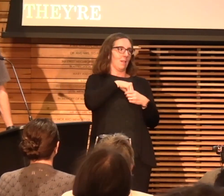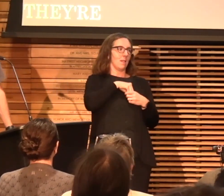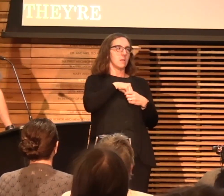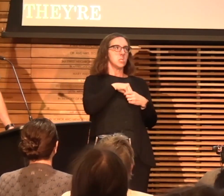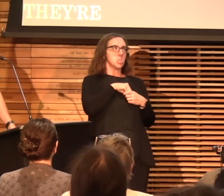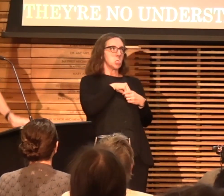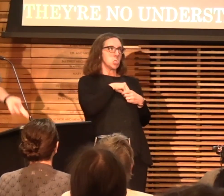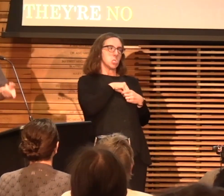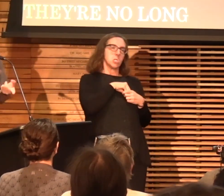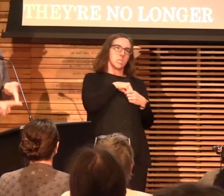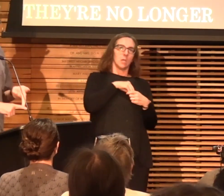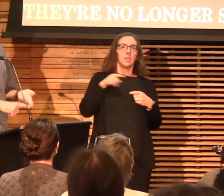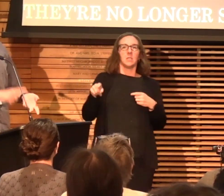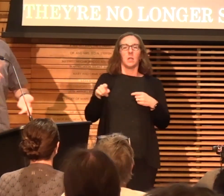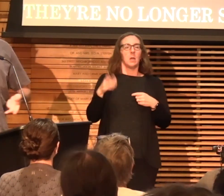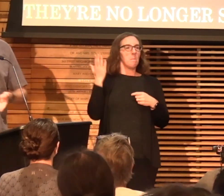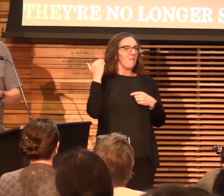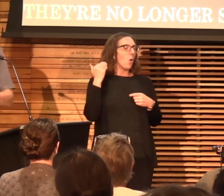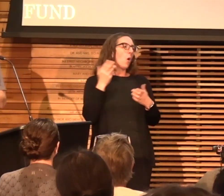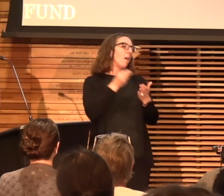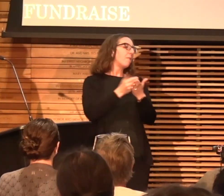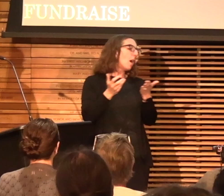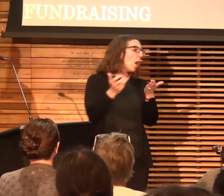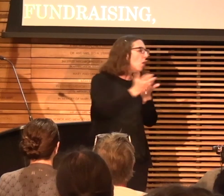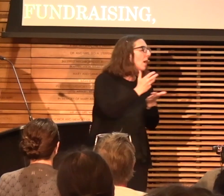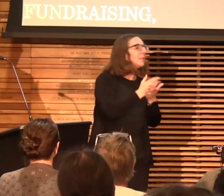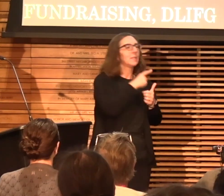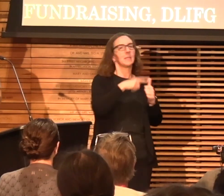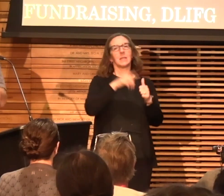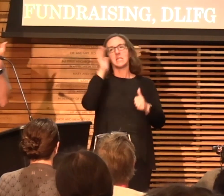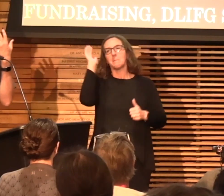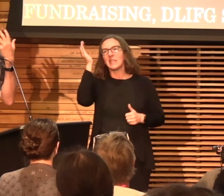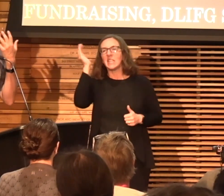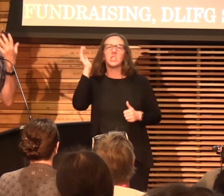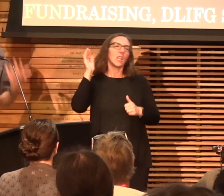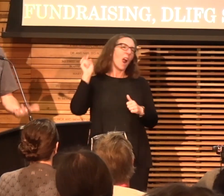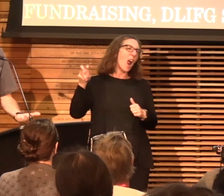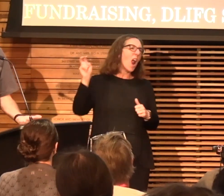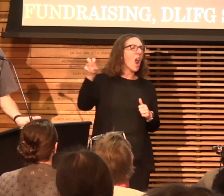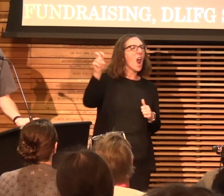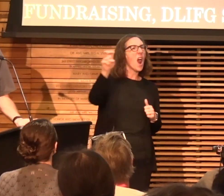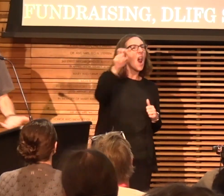She was, you know, doing fundraising, delivering speeches, appearing at events. She was their most important figurehead.